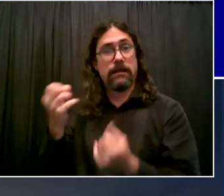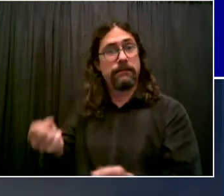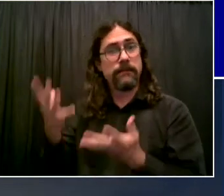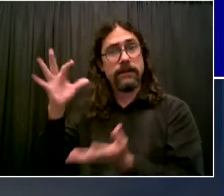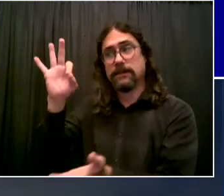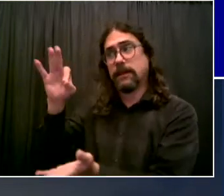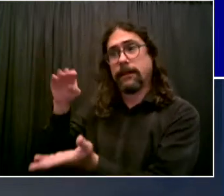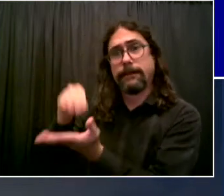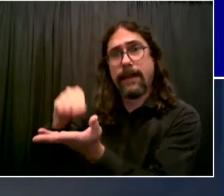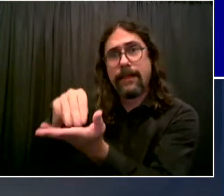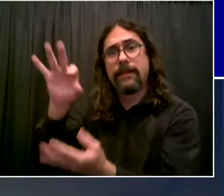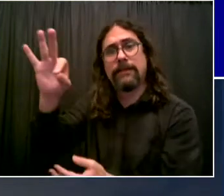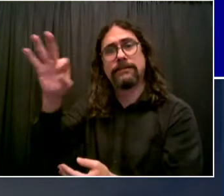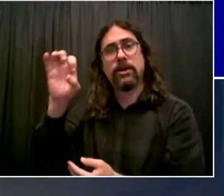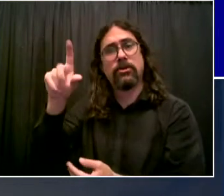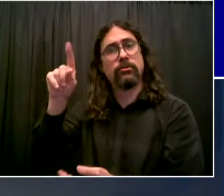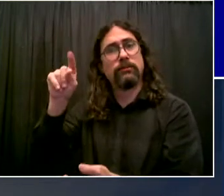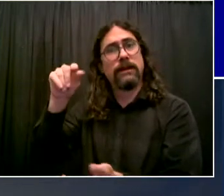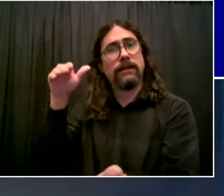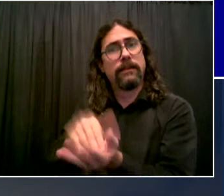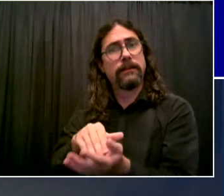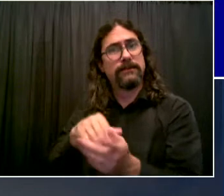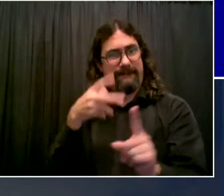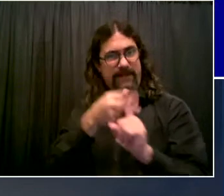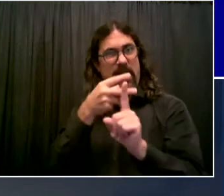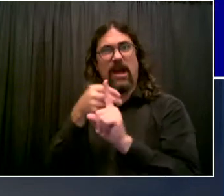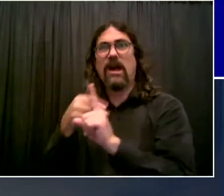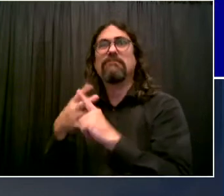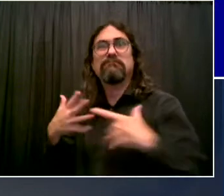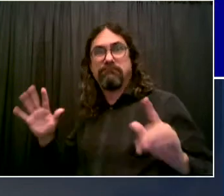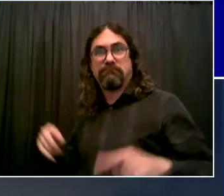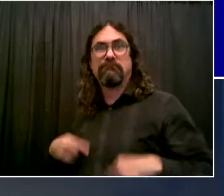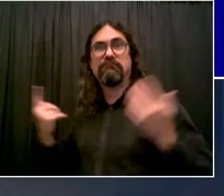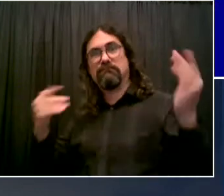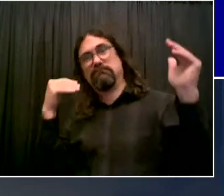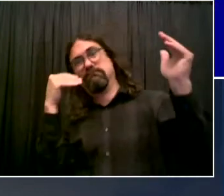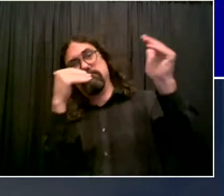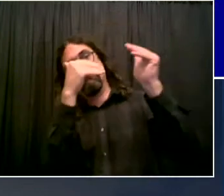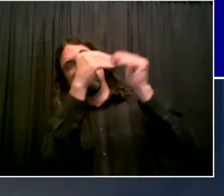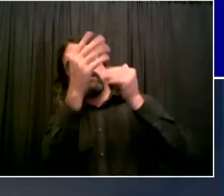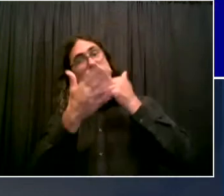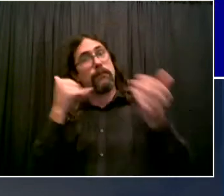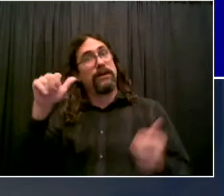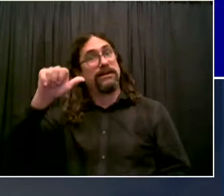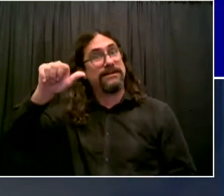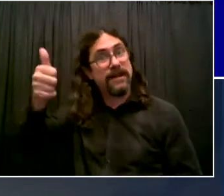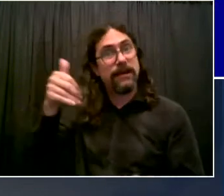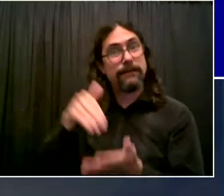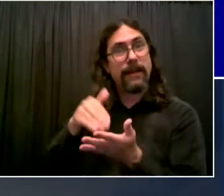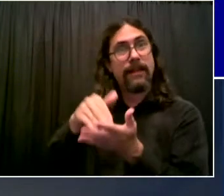CONCERTS IS BECAUSE OF VACCINATIONS. TO DATE IN NEW YORK CITY,